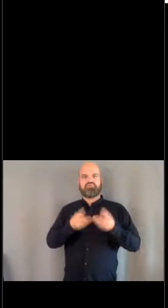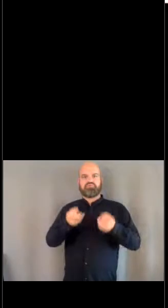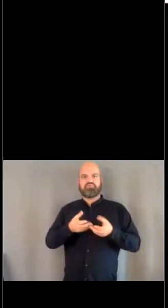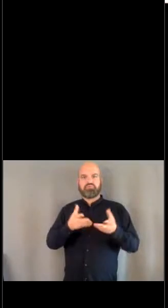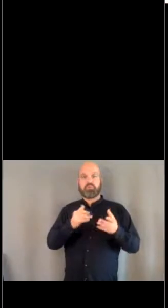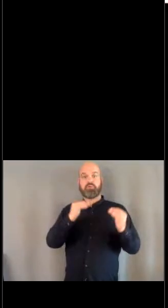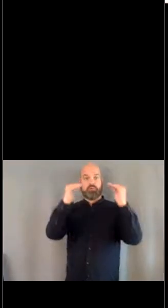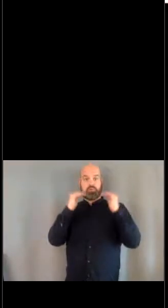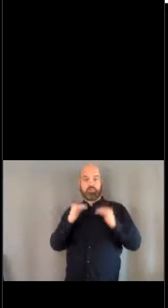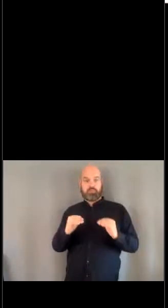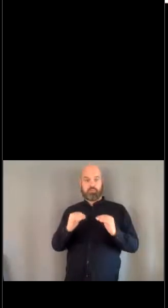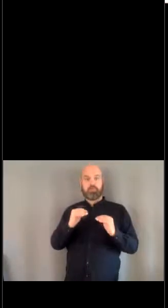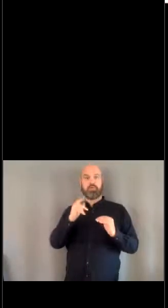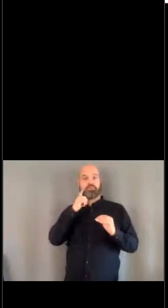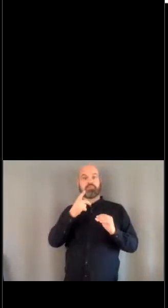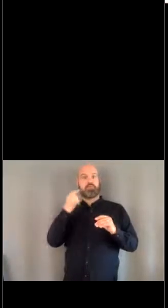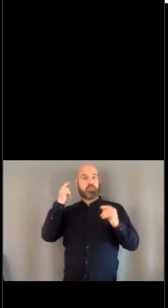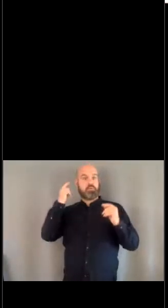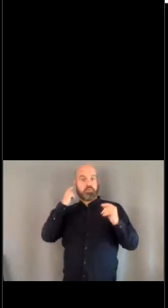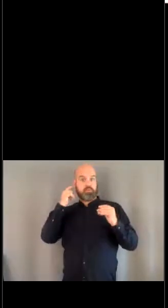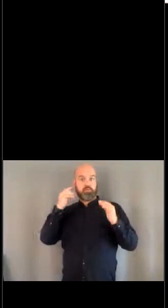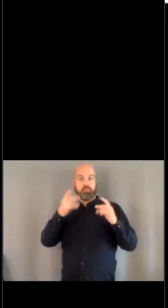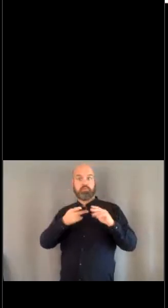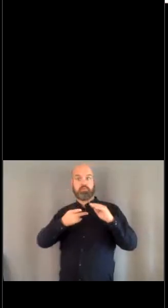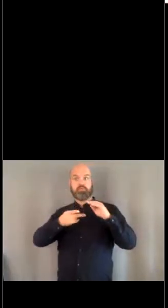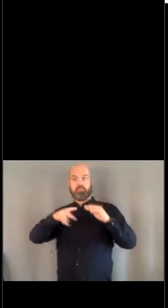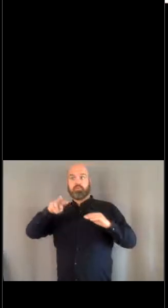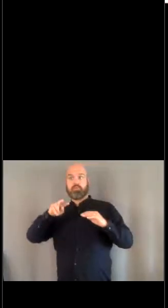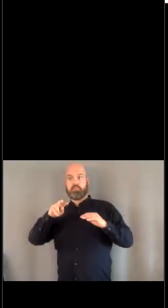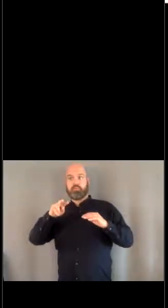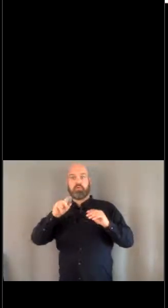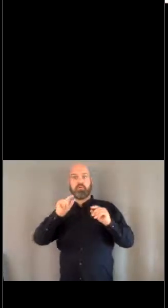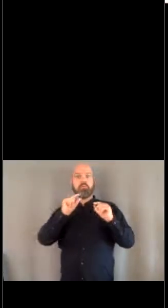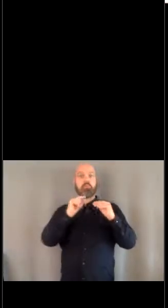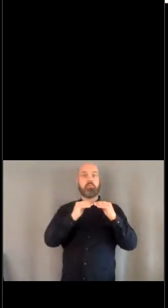but people with moderate hearing needs a bit more than half of the weekly wage.